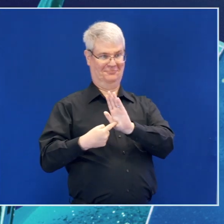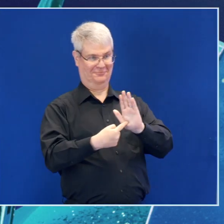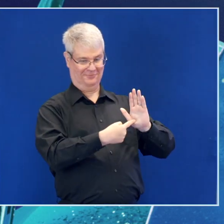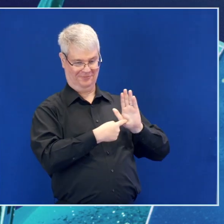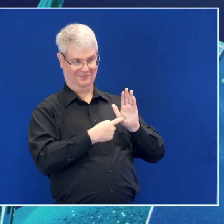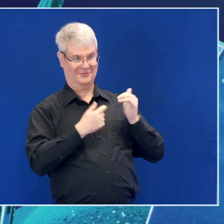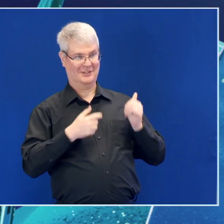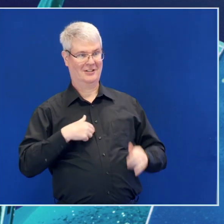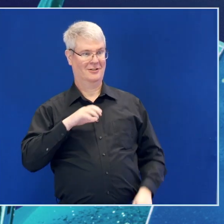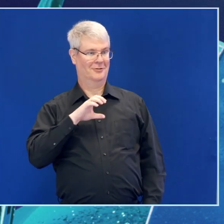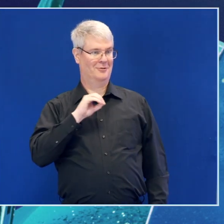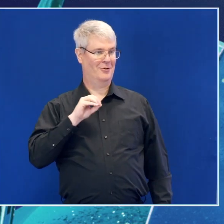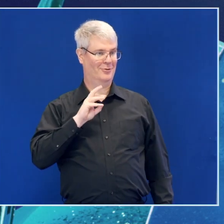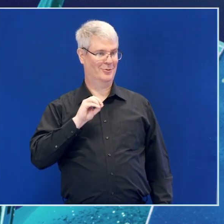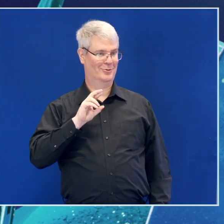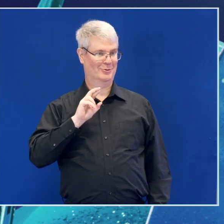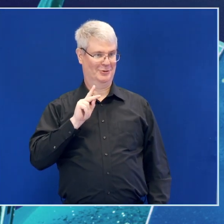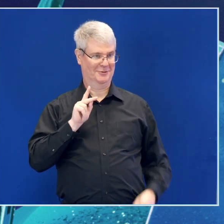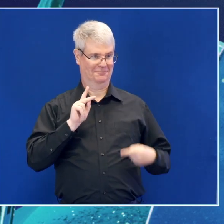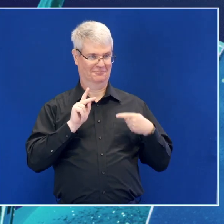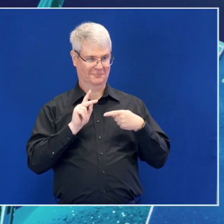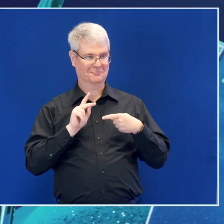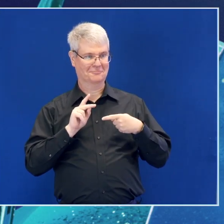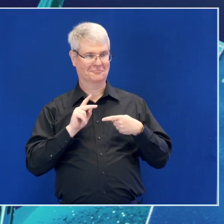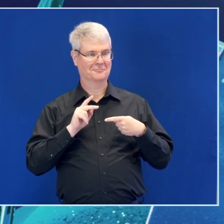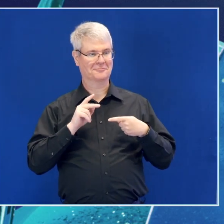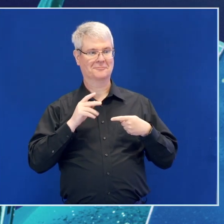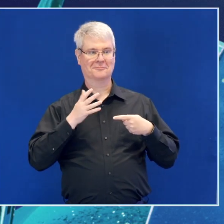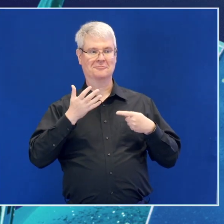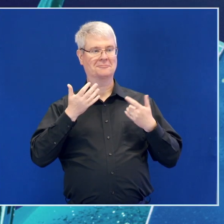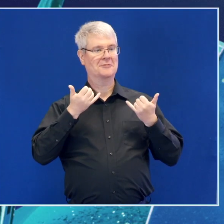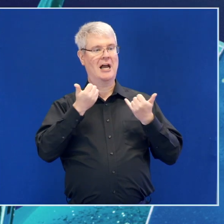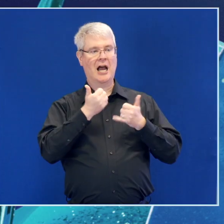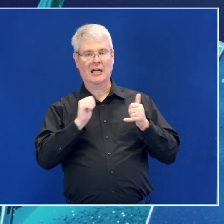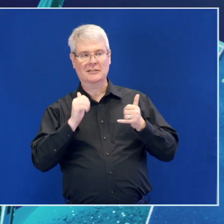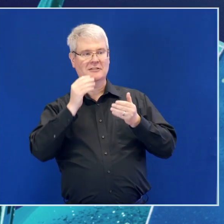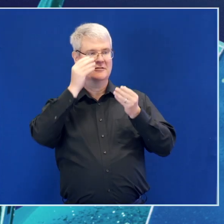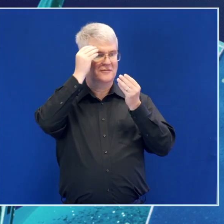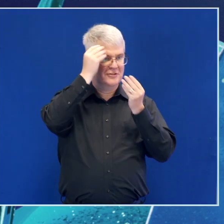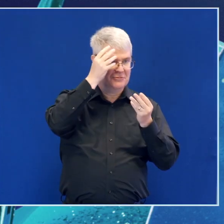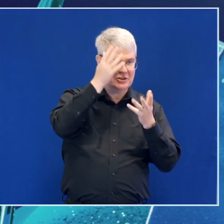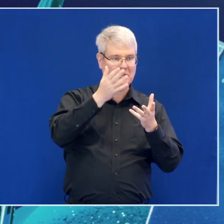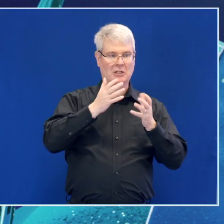I said, take this file and take out any reference to the actual customer, replace it with Contoso,